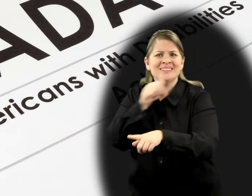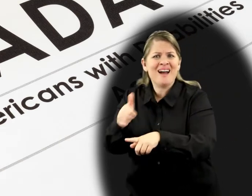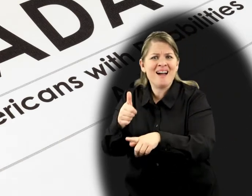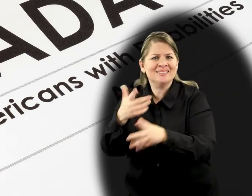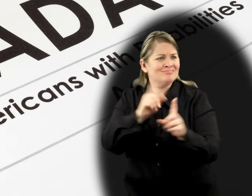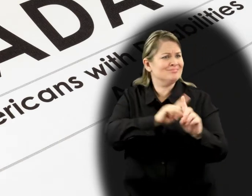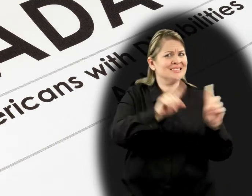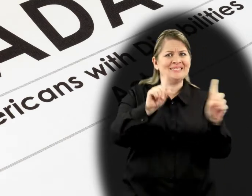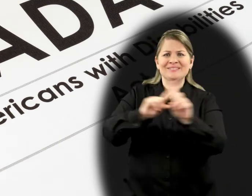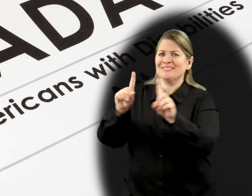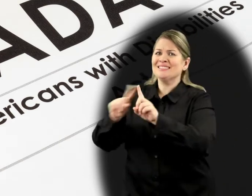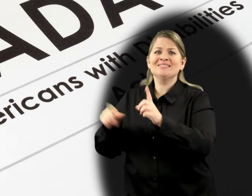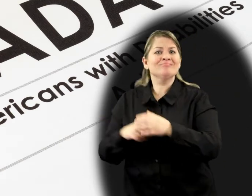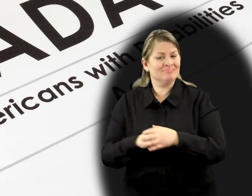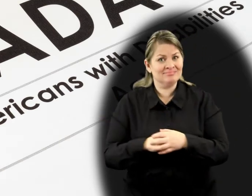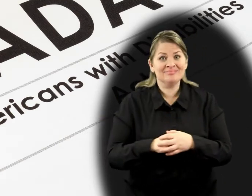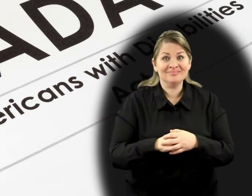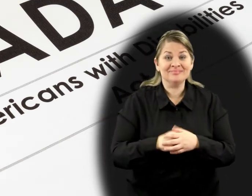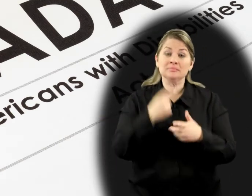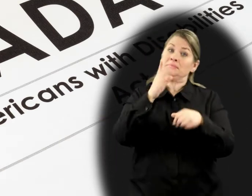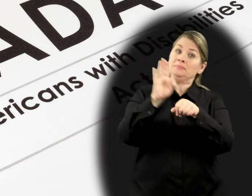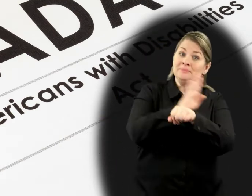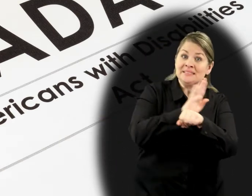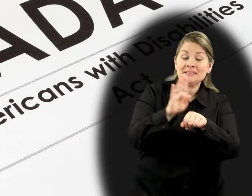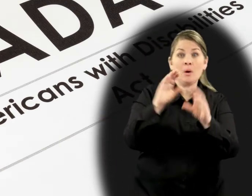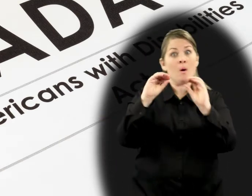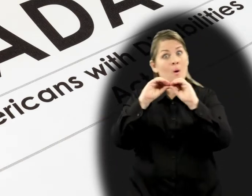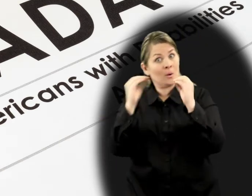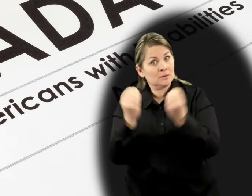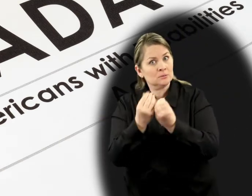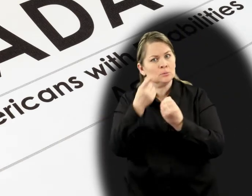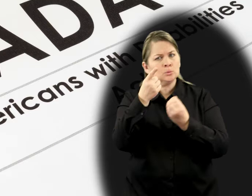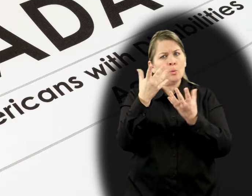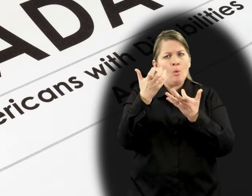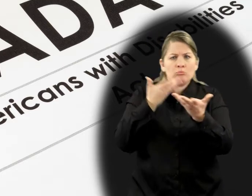so an entity or organization can't make a blanket decision